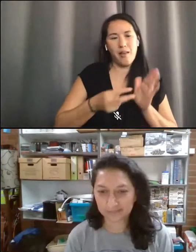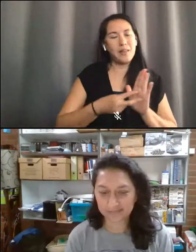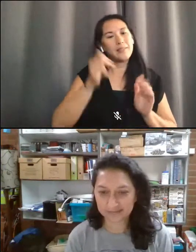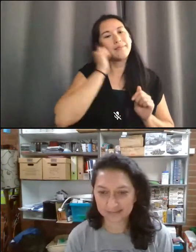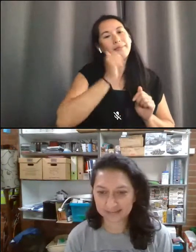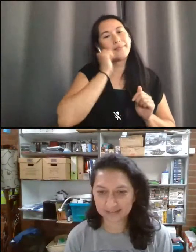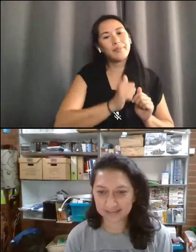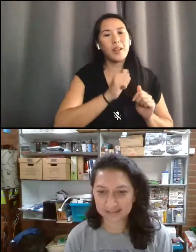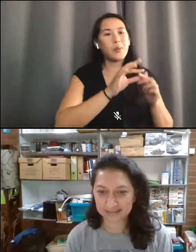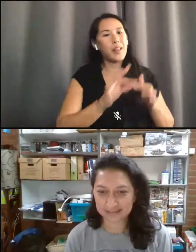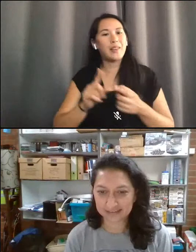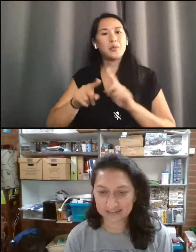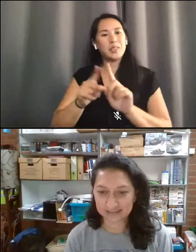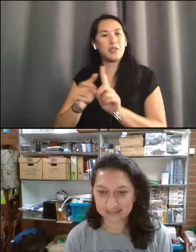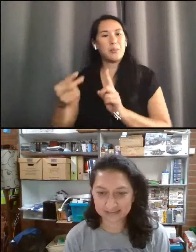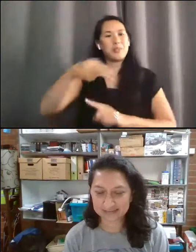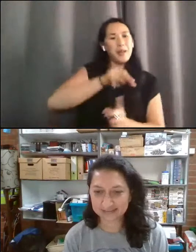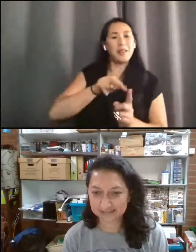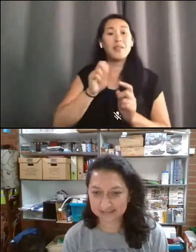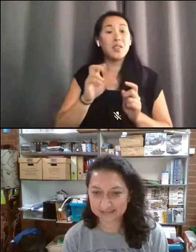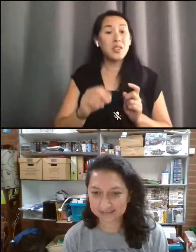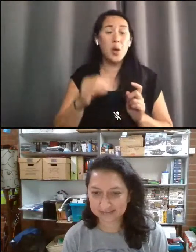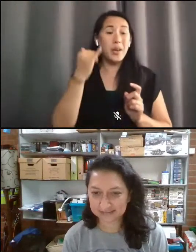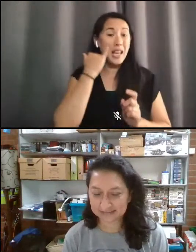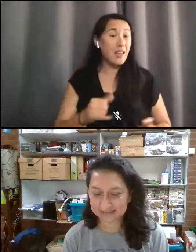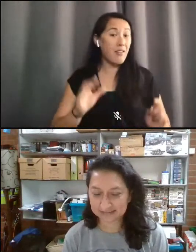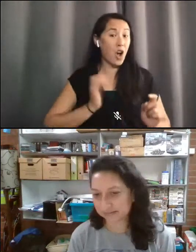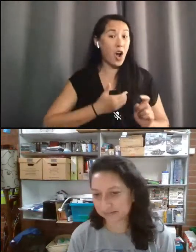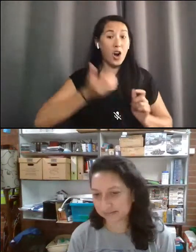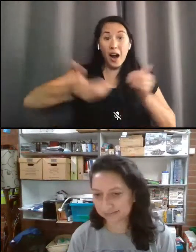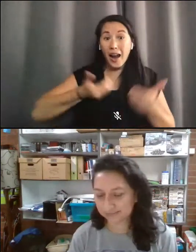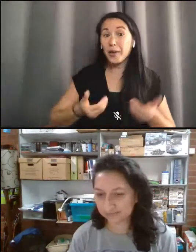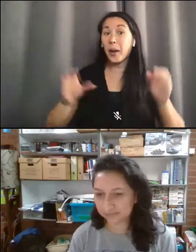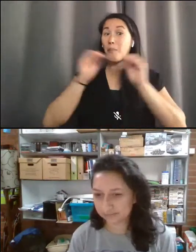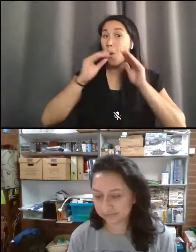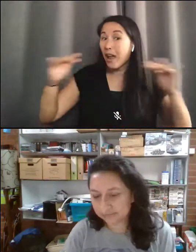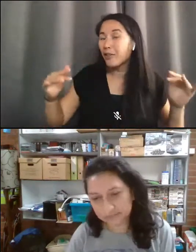different perspectives and so the more diverse in our hiring we are the more we empower people to